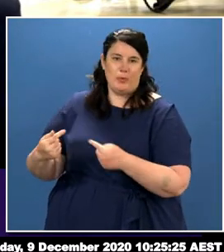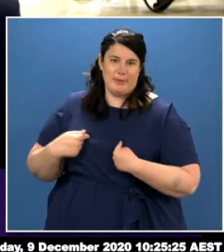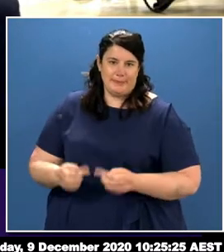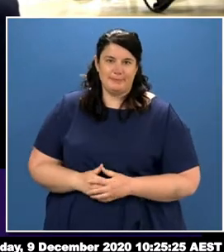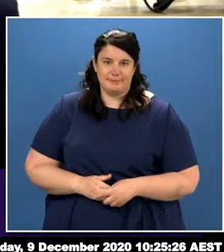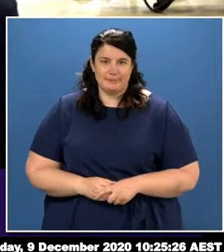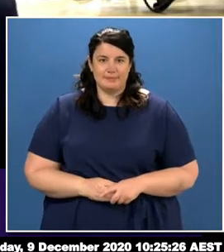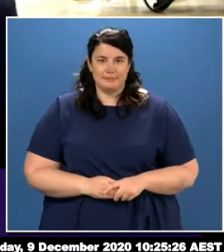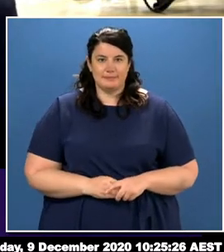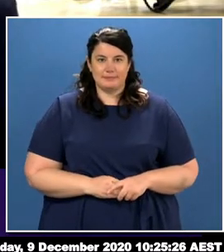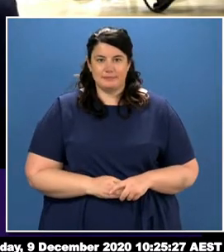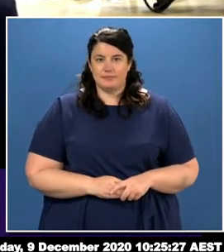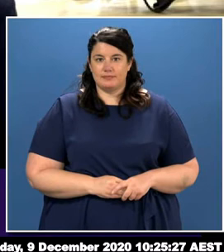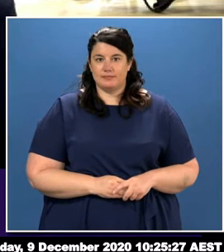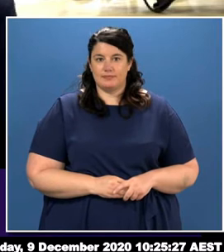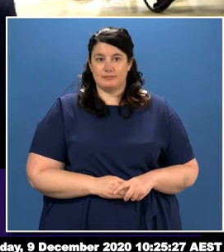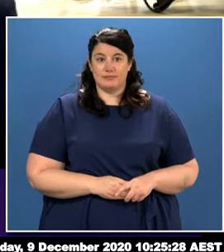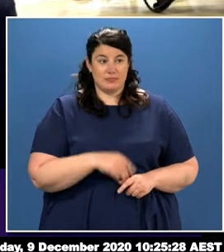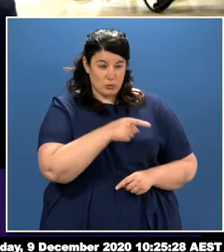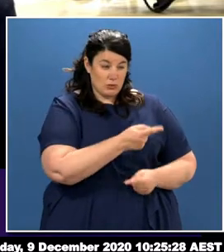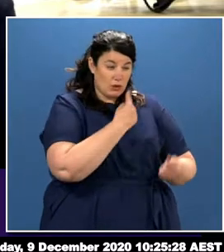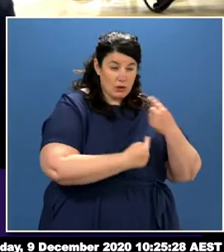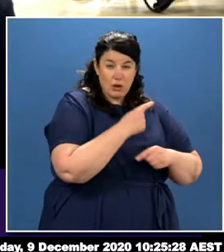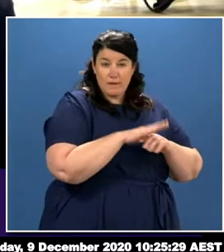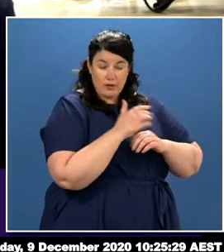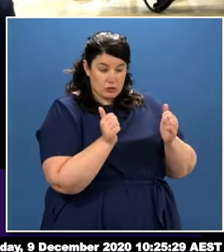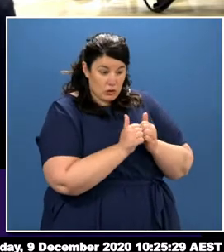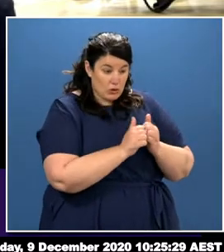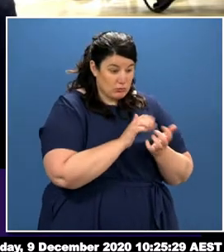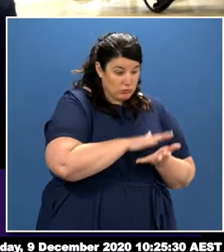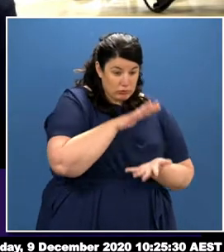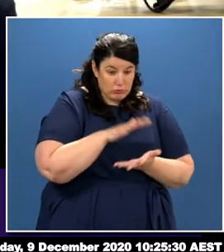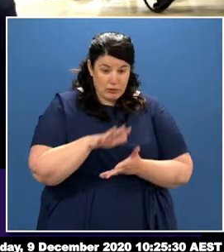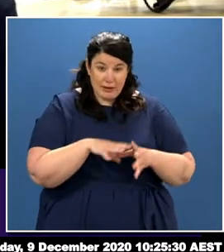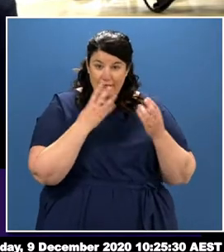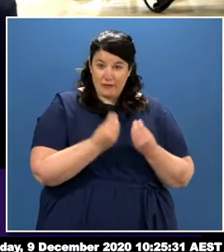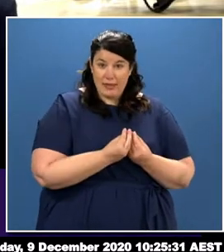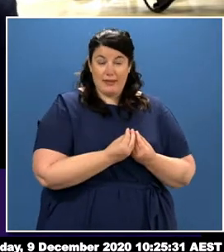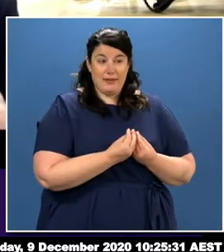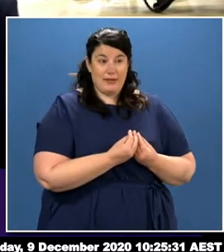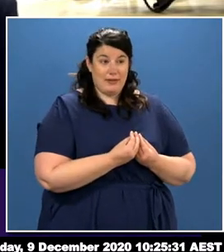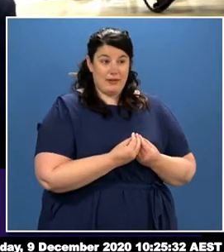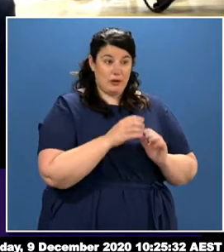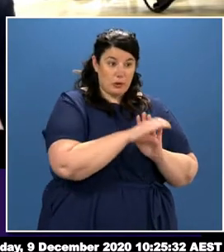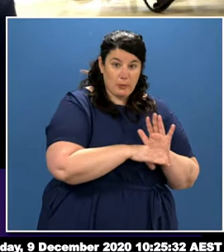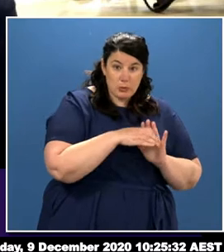And it sounds like with all the documents and things you've talked about, that's actually turned out to be true in regards to computer and